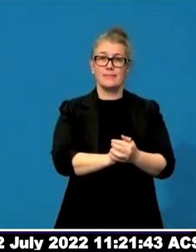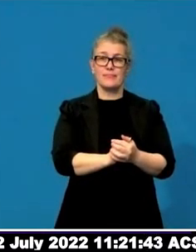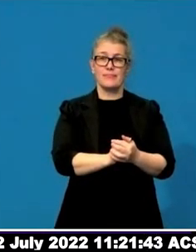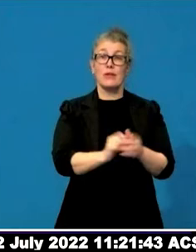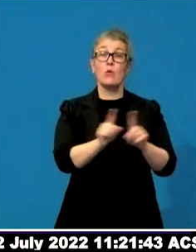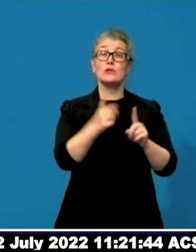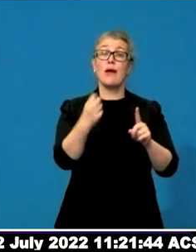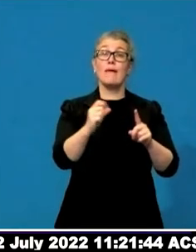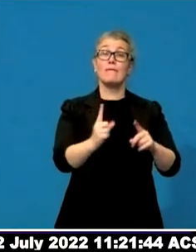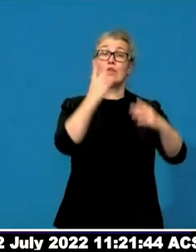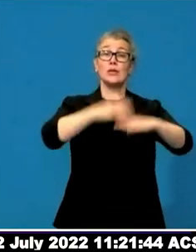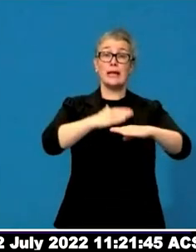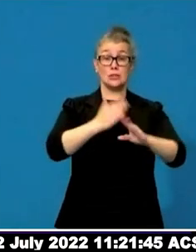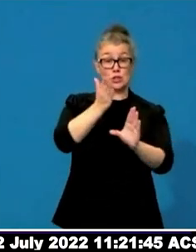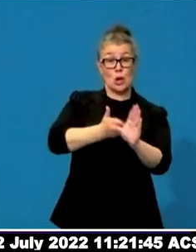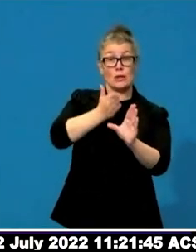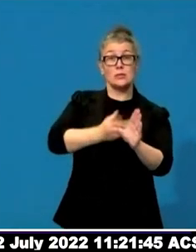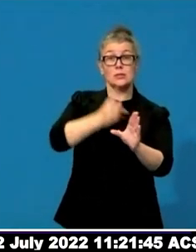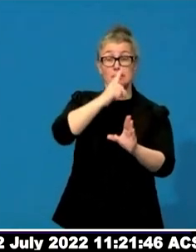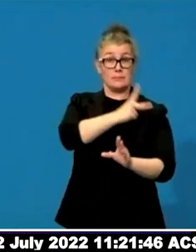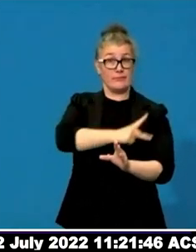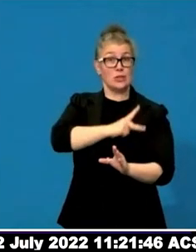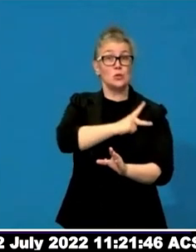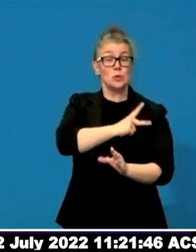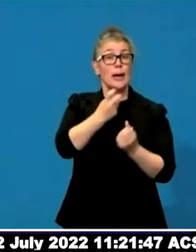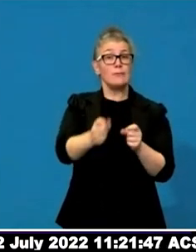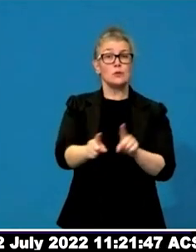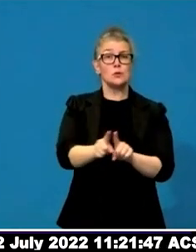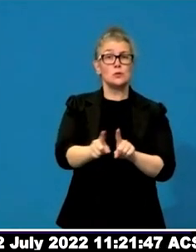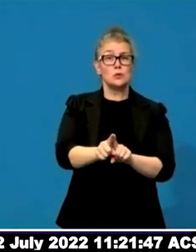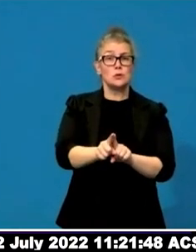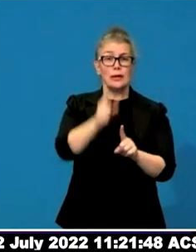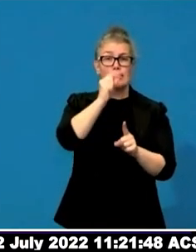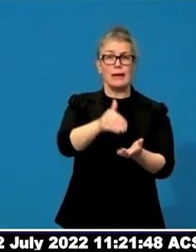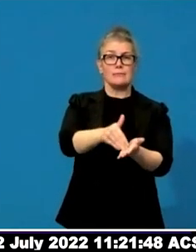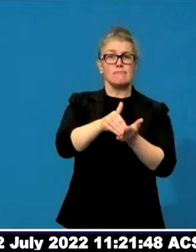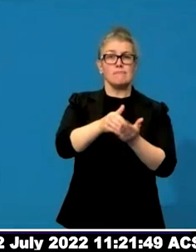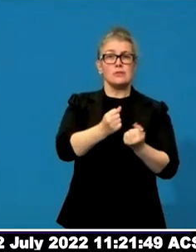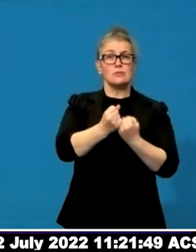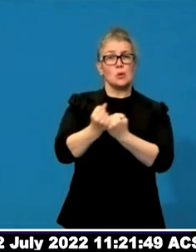and professionals like that who are able to assist in -